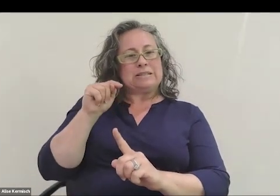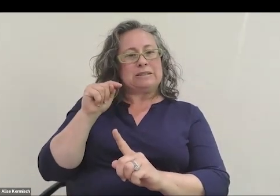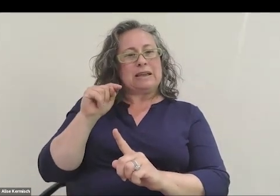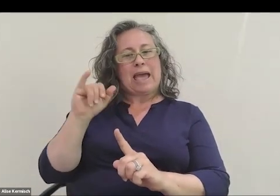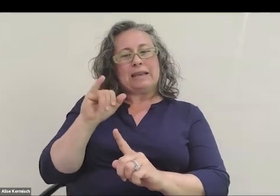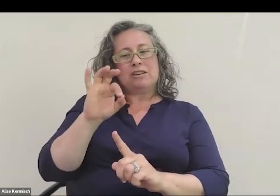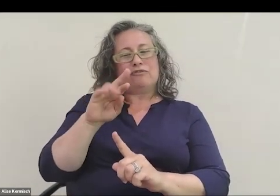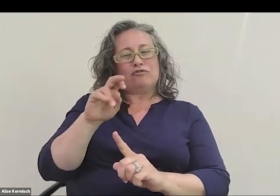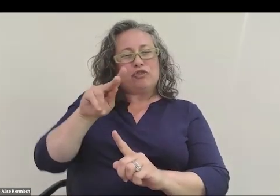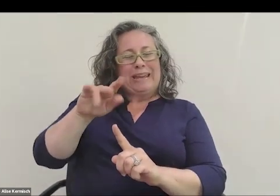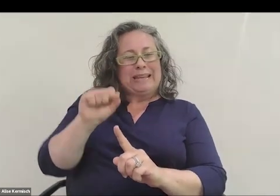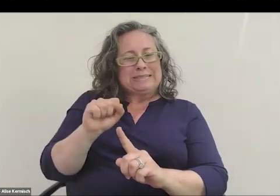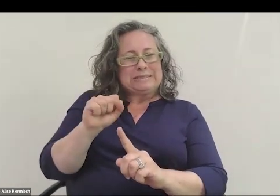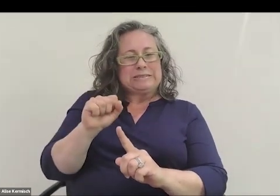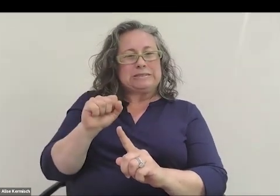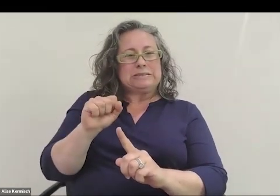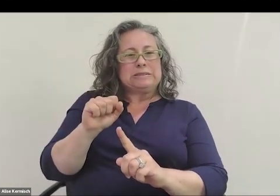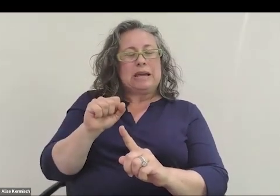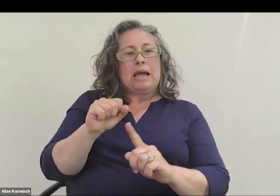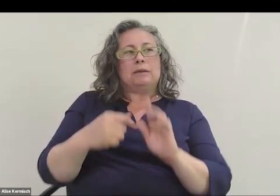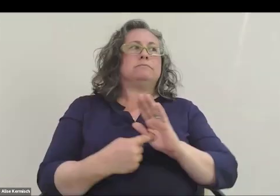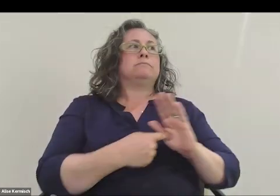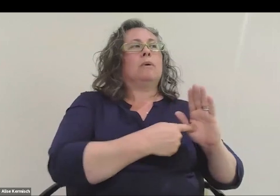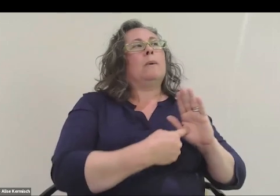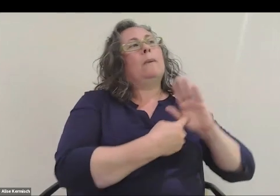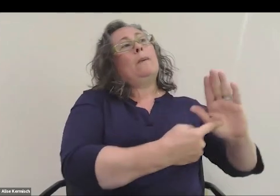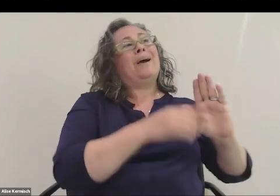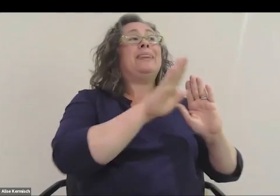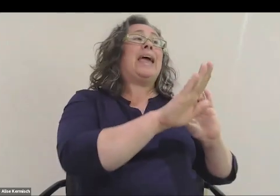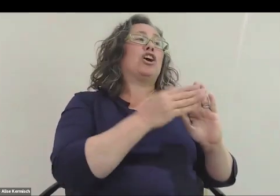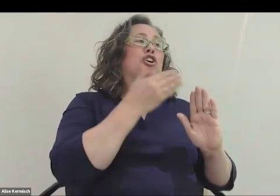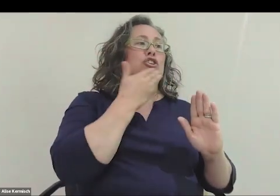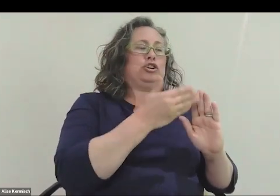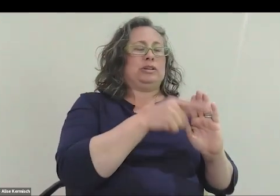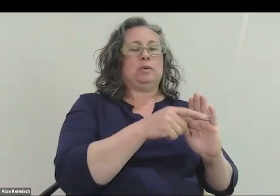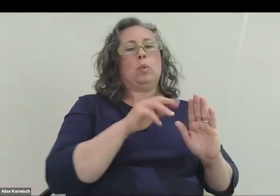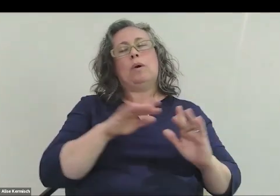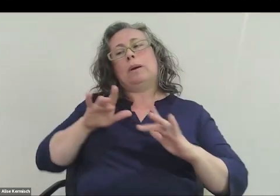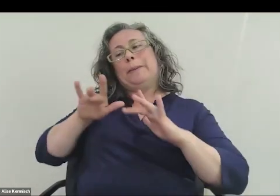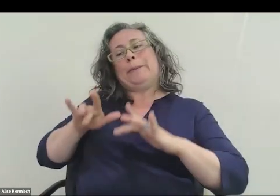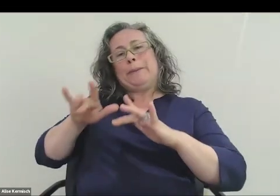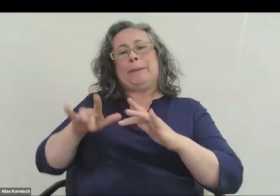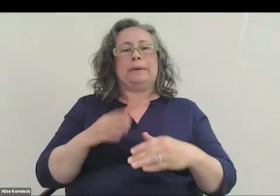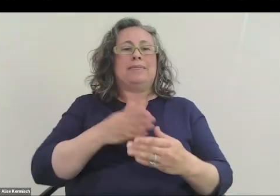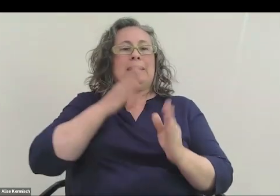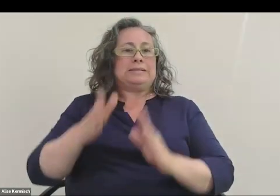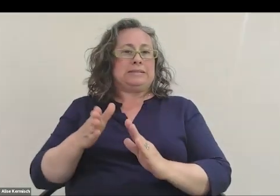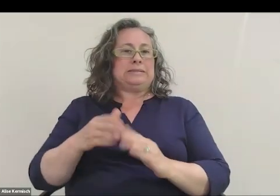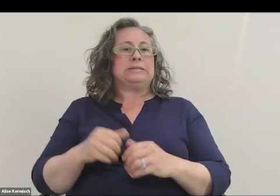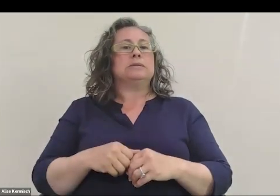to be included and evidence people's good or to be pitiable. Here we have next to that, the I Am Autism commercial